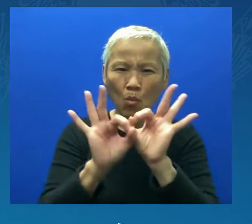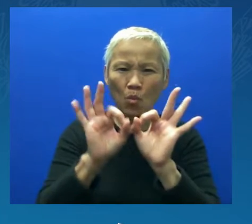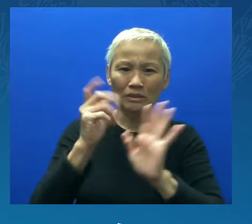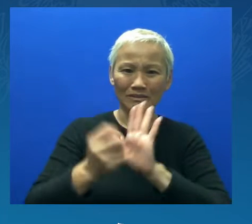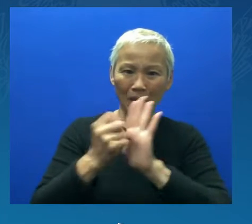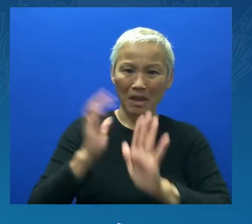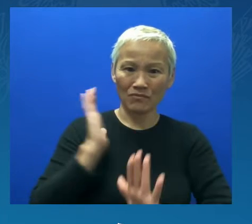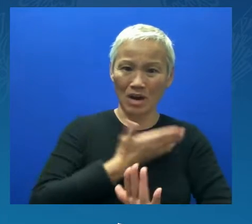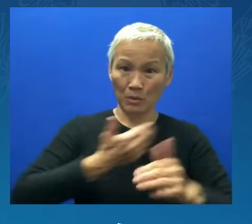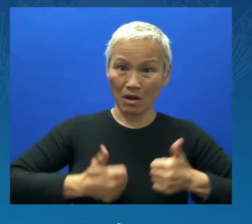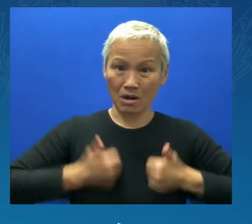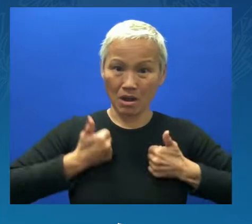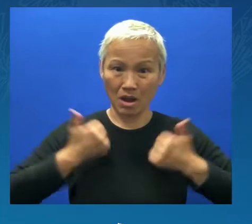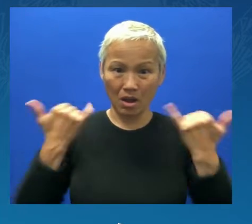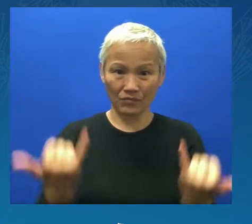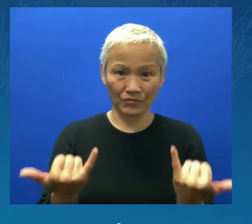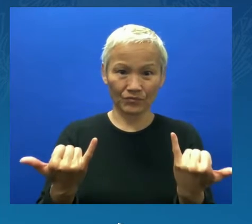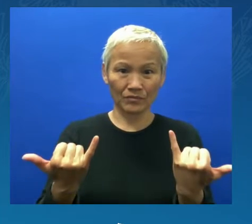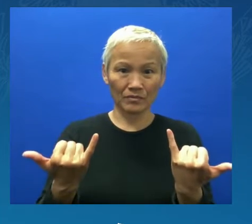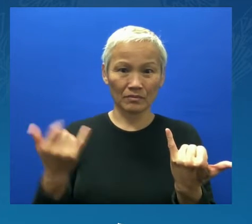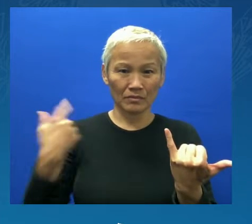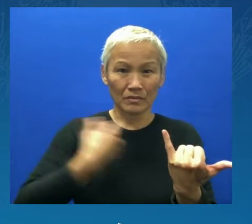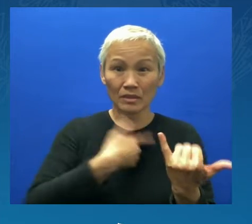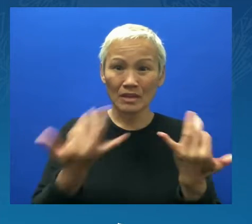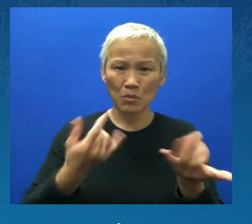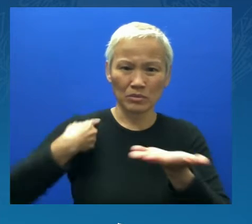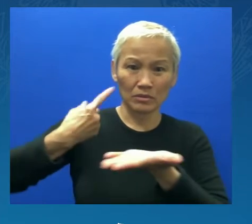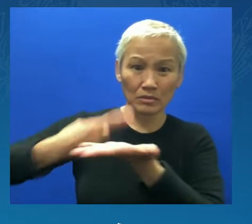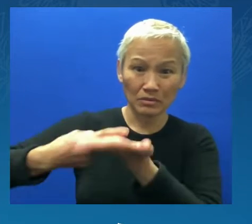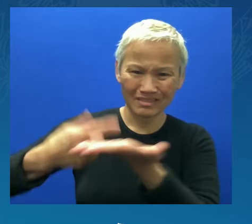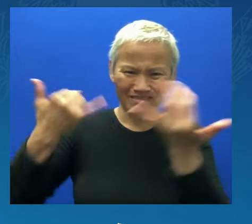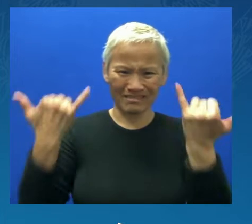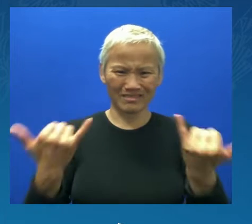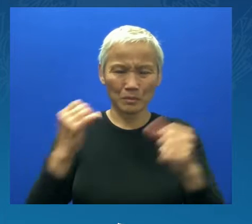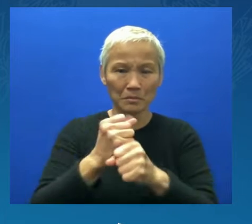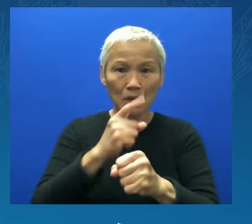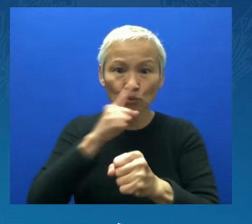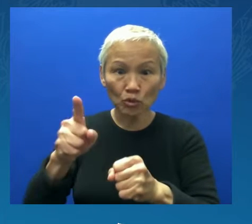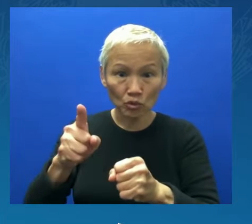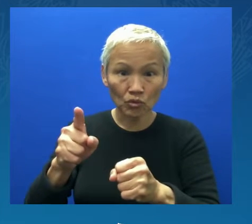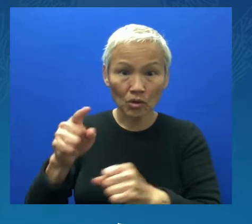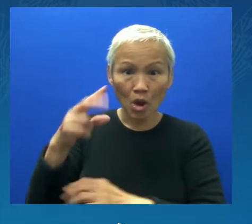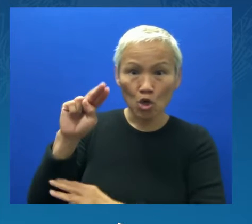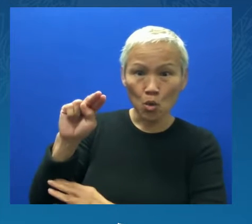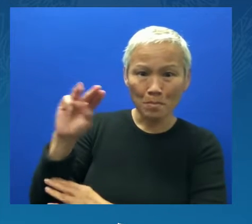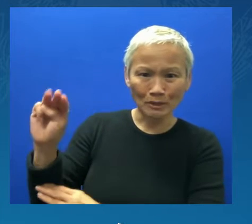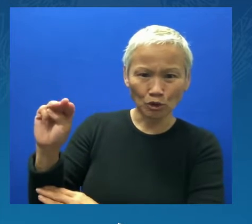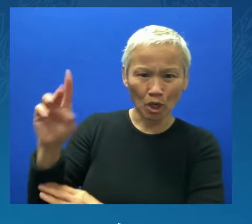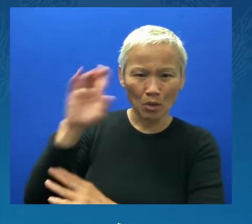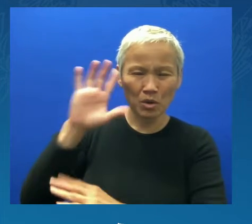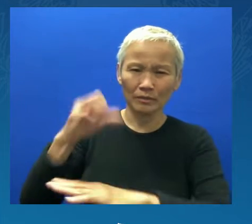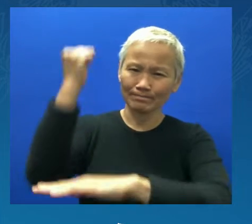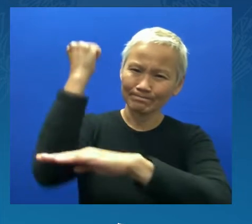And this conversation today is to make sure that New Mexico is going to stand strong. Now, since then, for those of you who may not know,